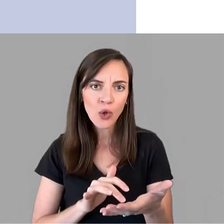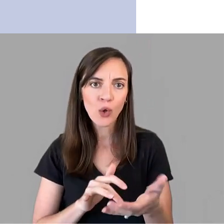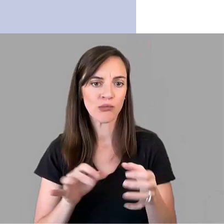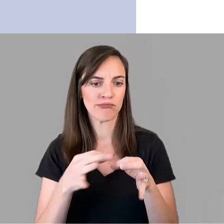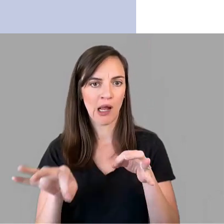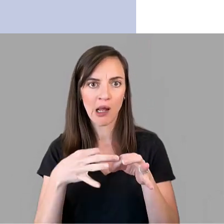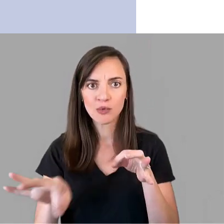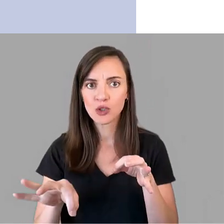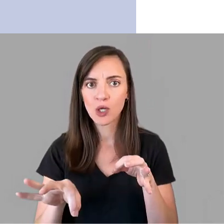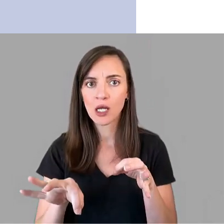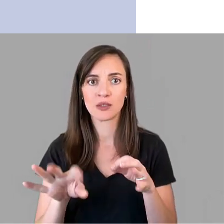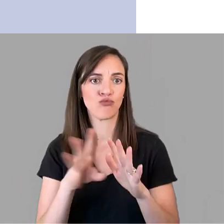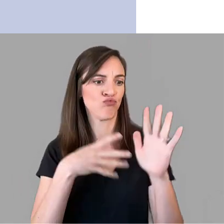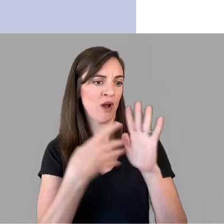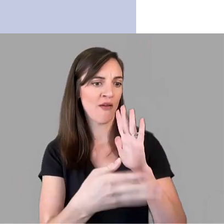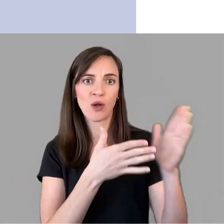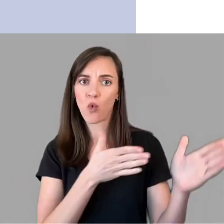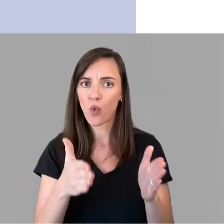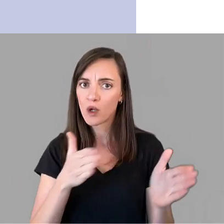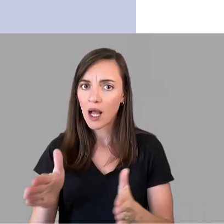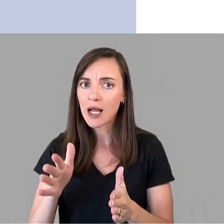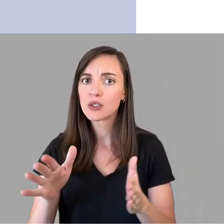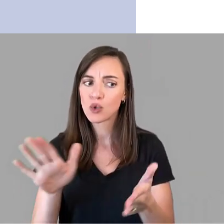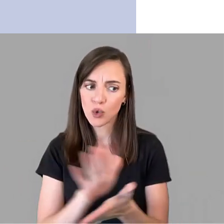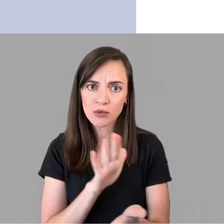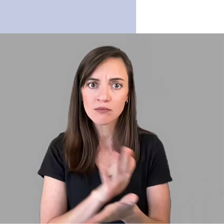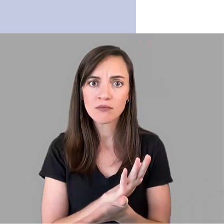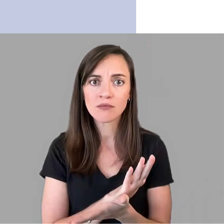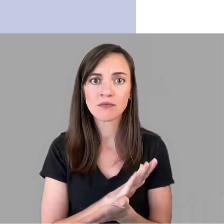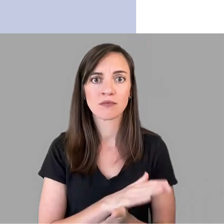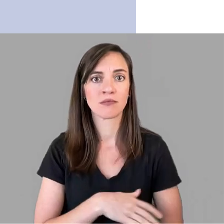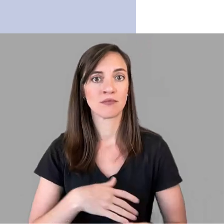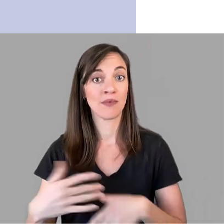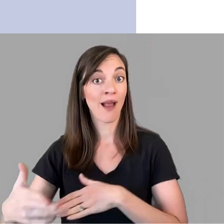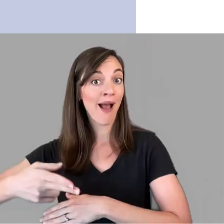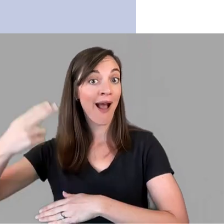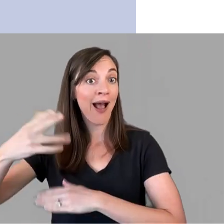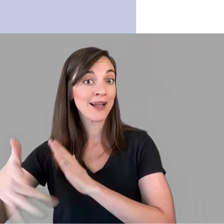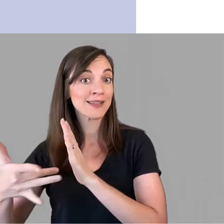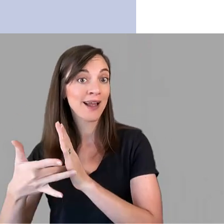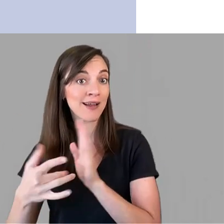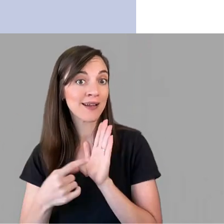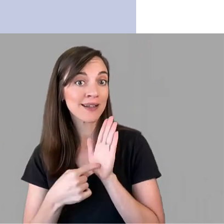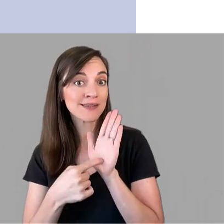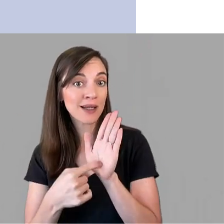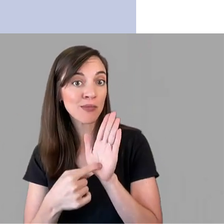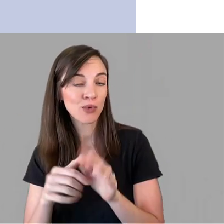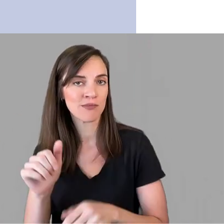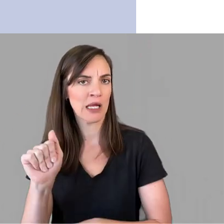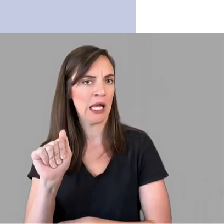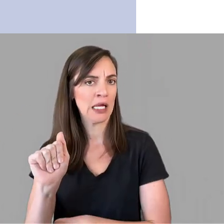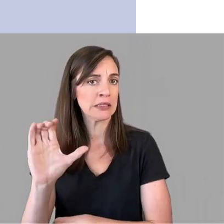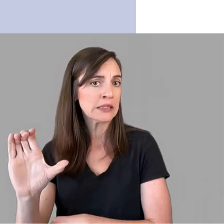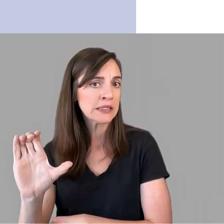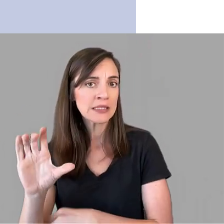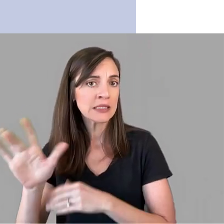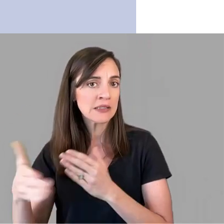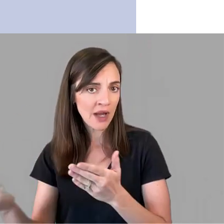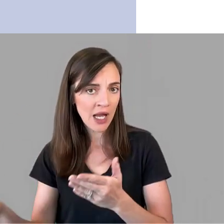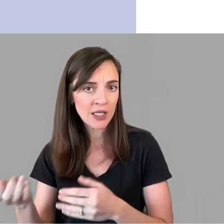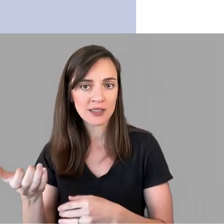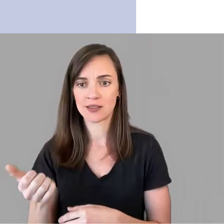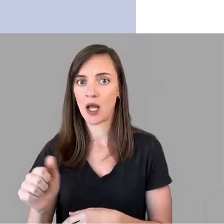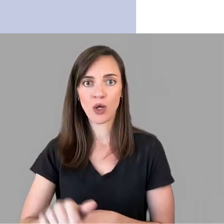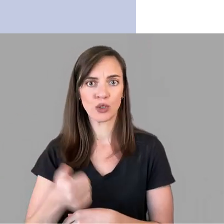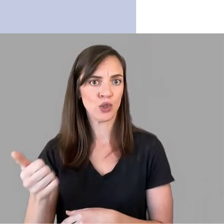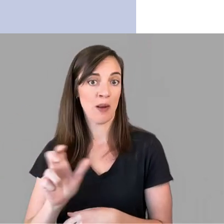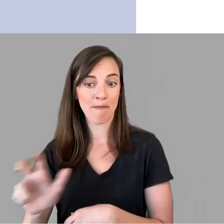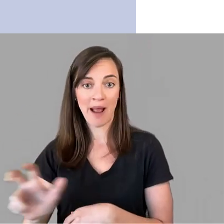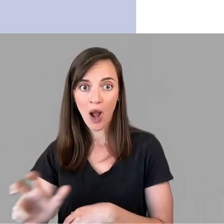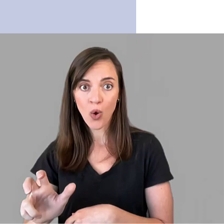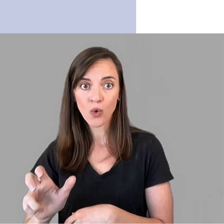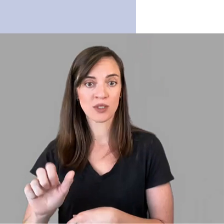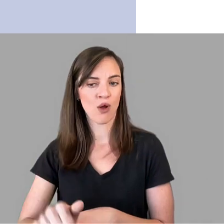or graphic organizers. High tech tools may include AAC devices, an alternative mouse or keyboard.